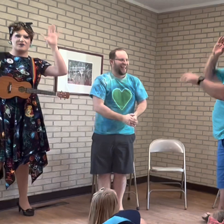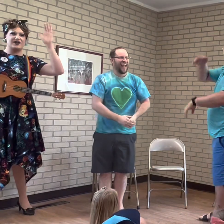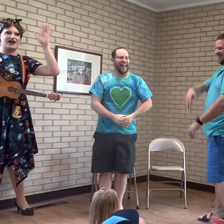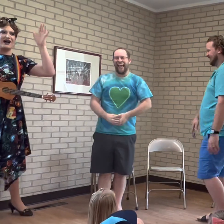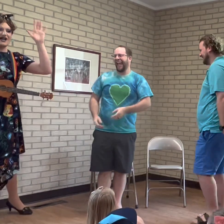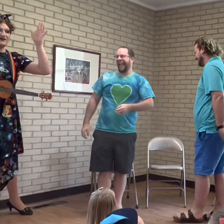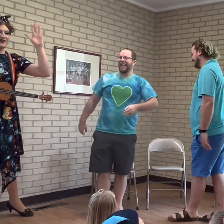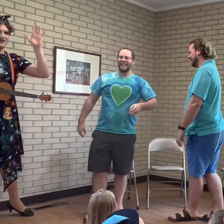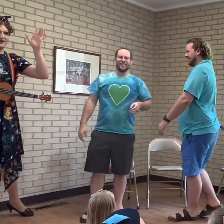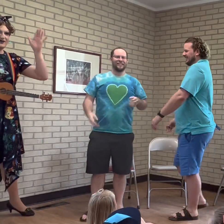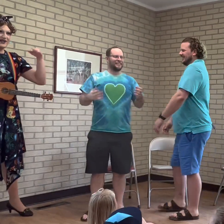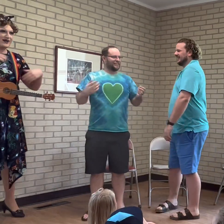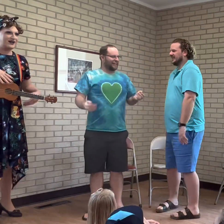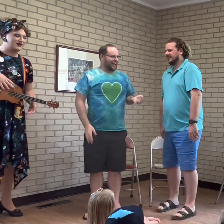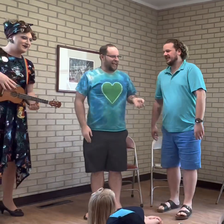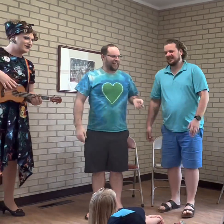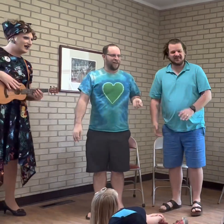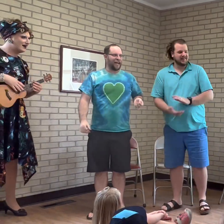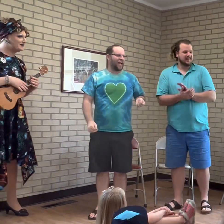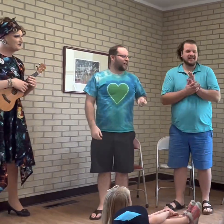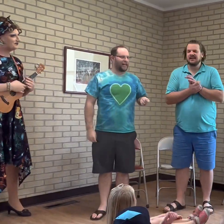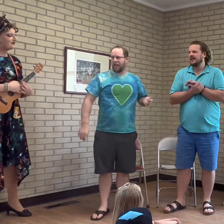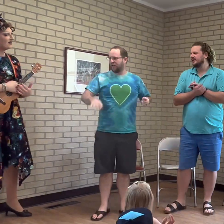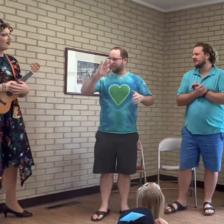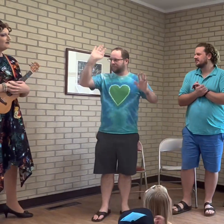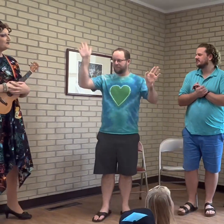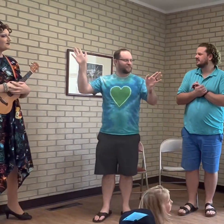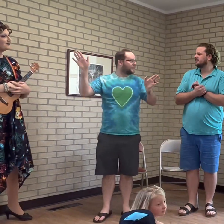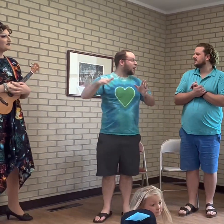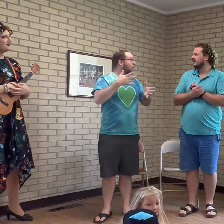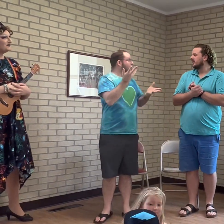{Laughter & Applause}